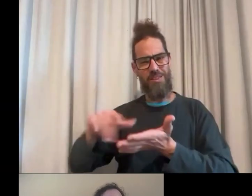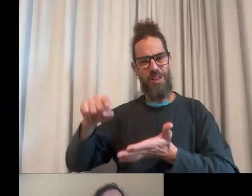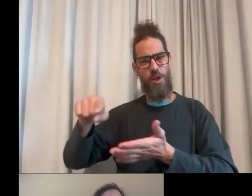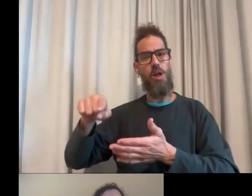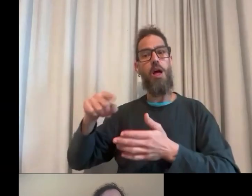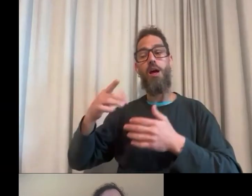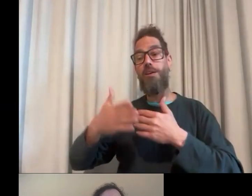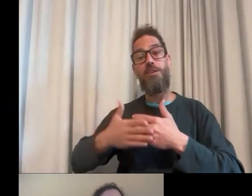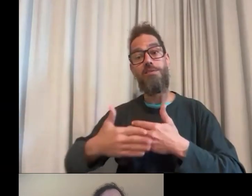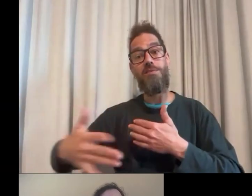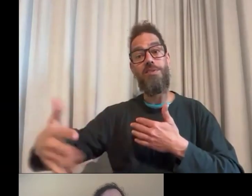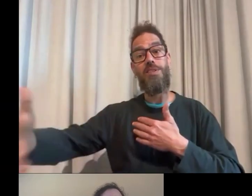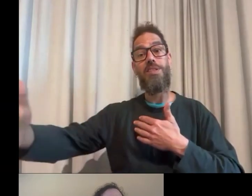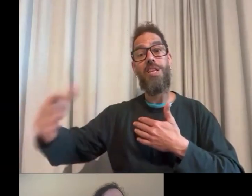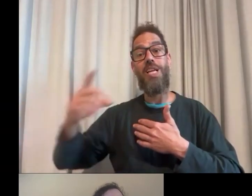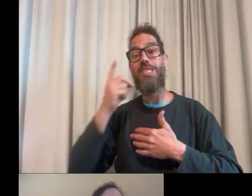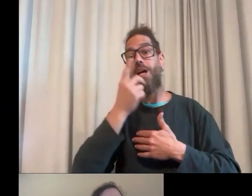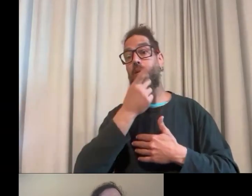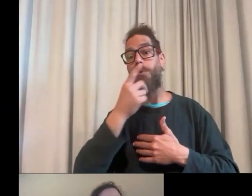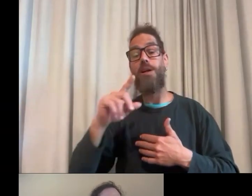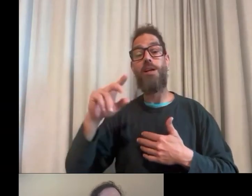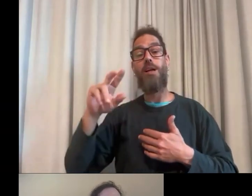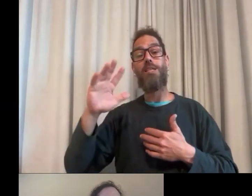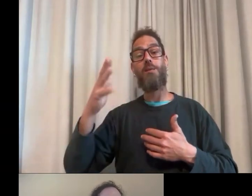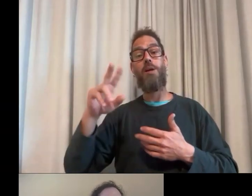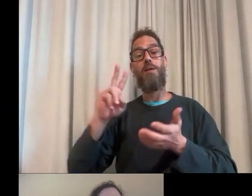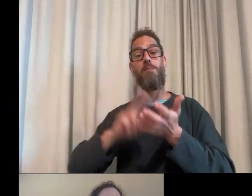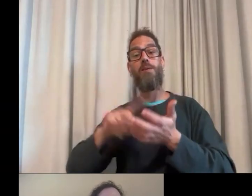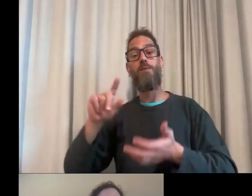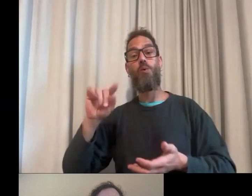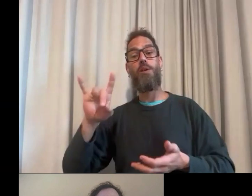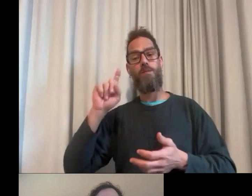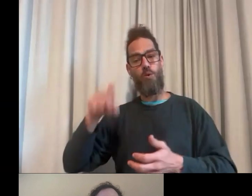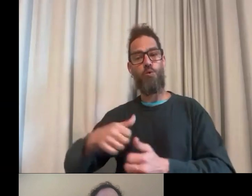are published on or after December 2028,